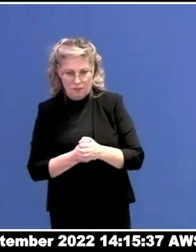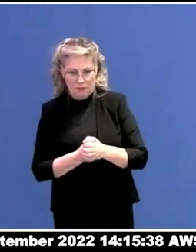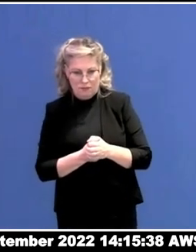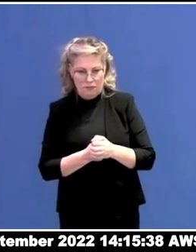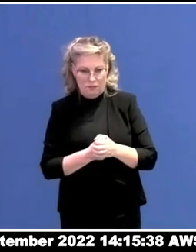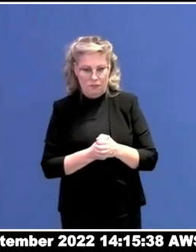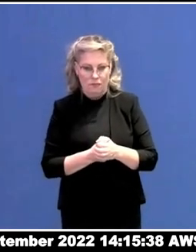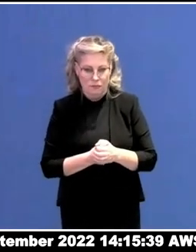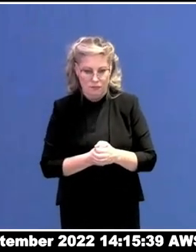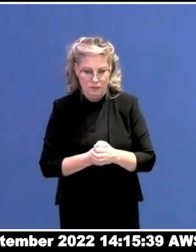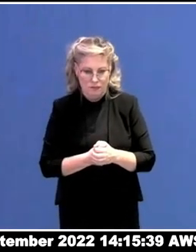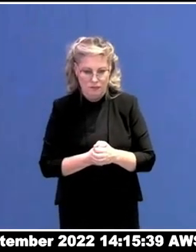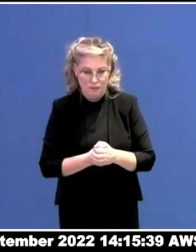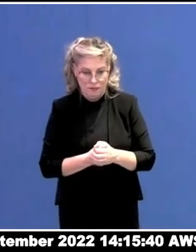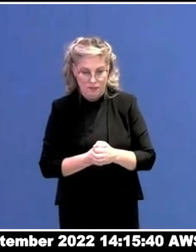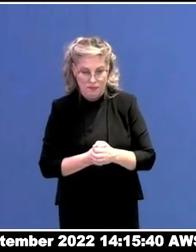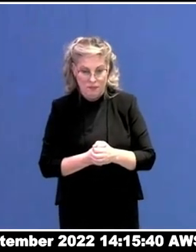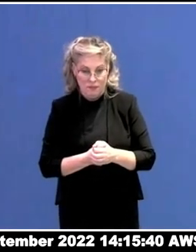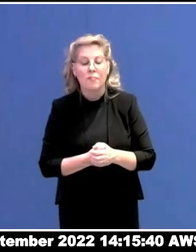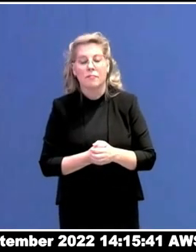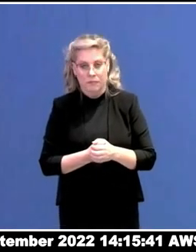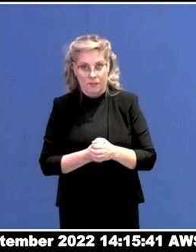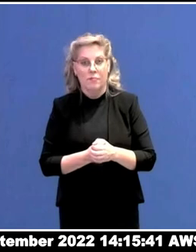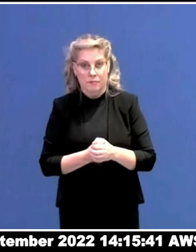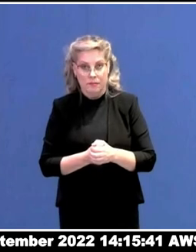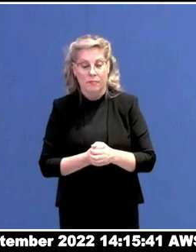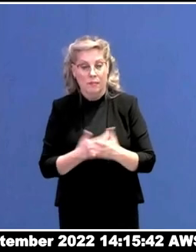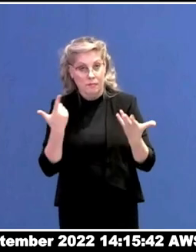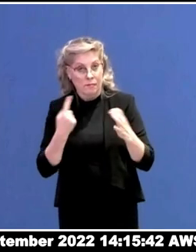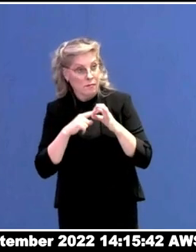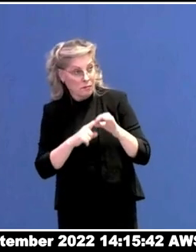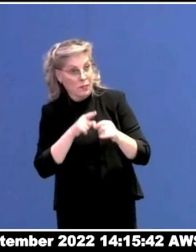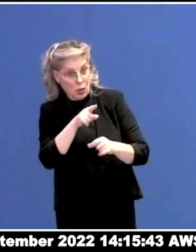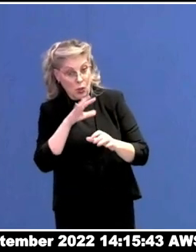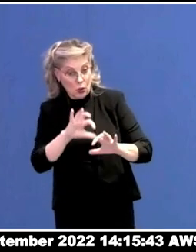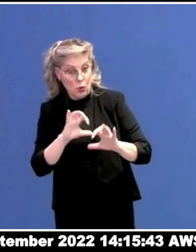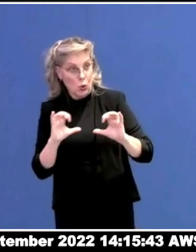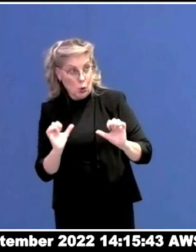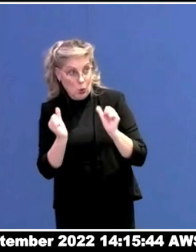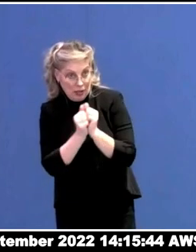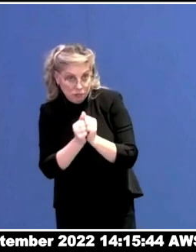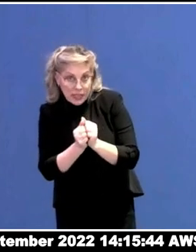We can't hear you. MS SHARMA: Sorry, I would agree, you know, that they definitely have a